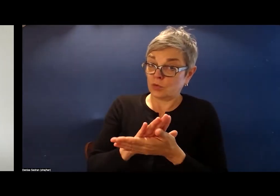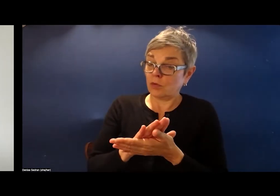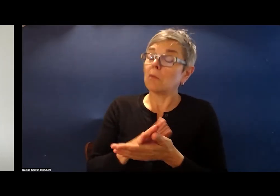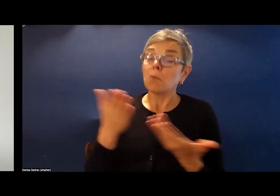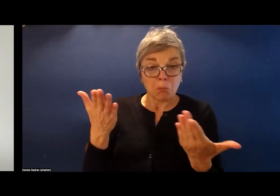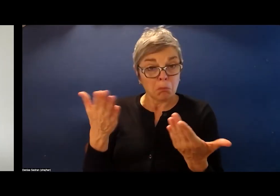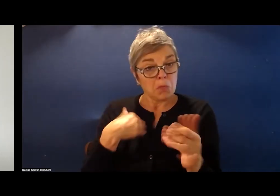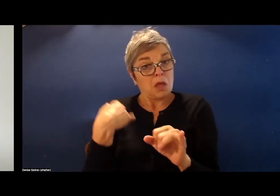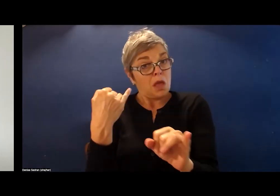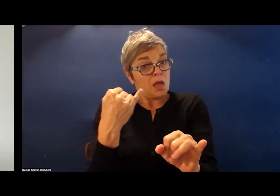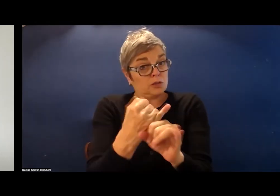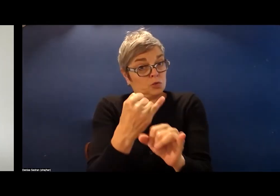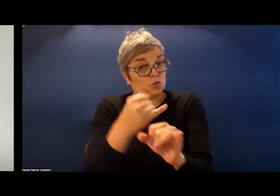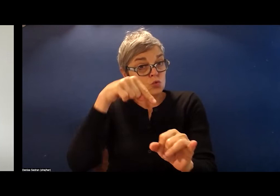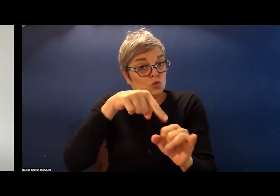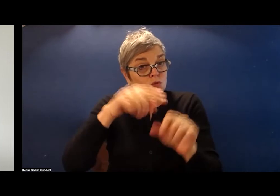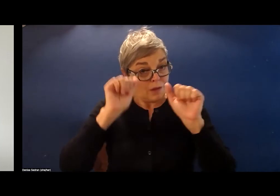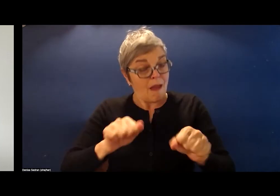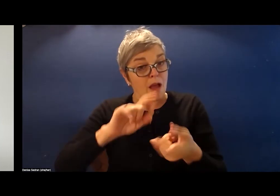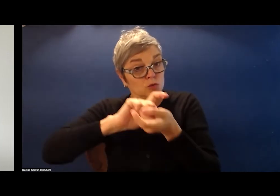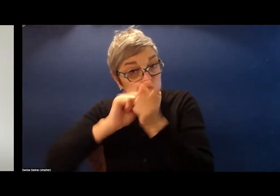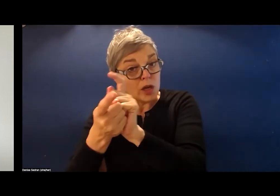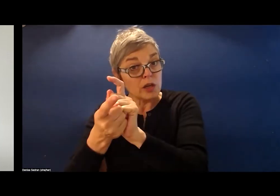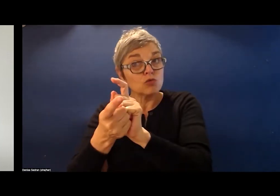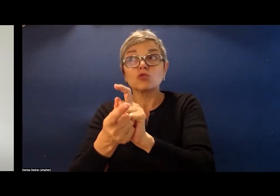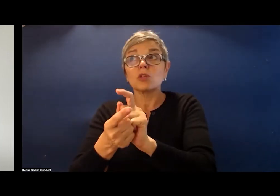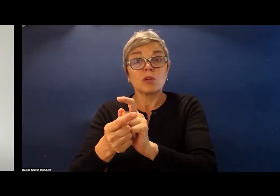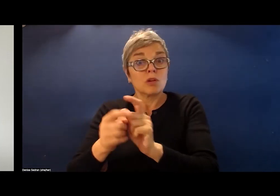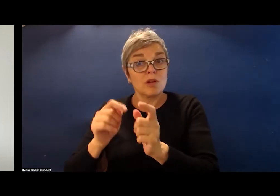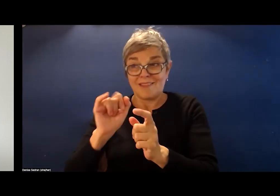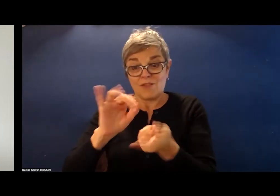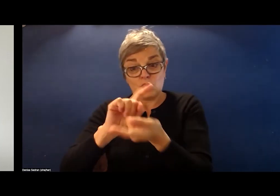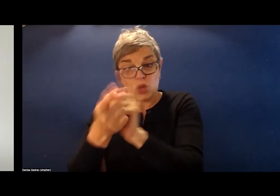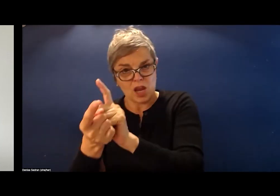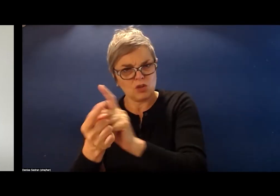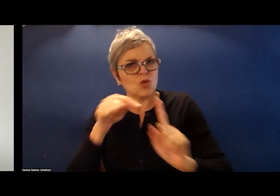of sustaining this kind of change while remaining the institutions that they are?